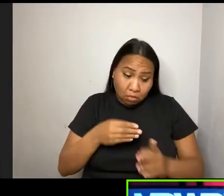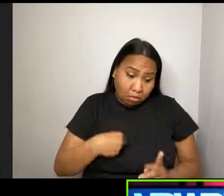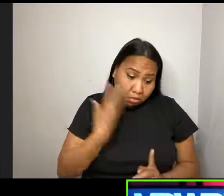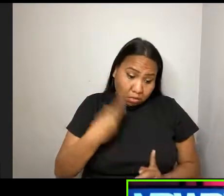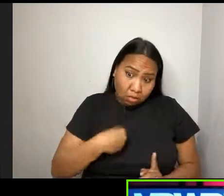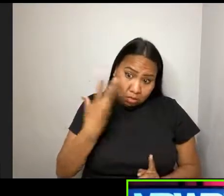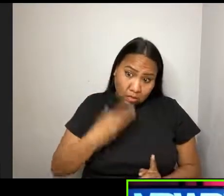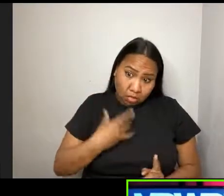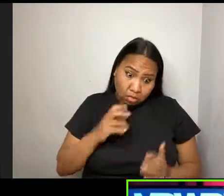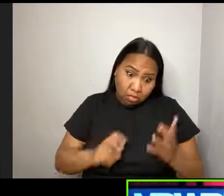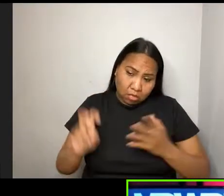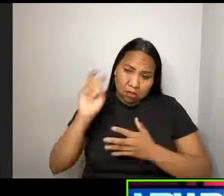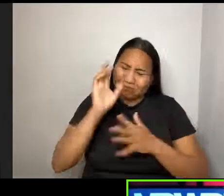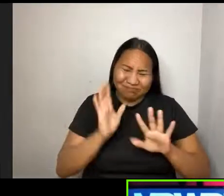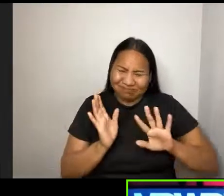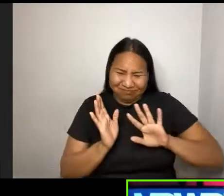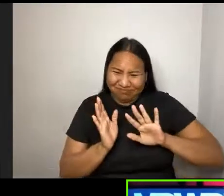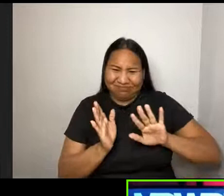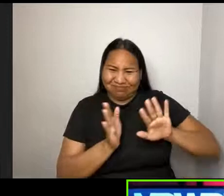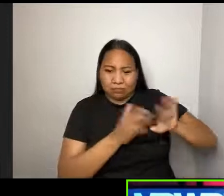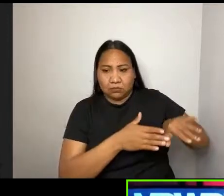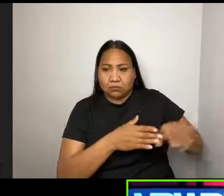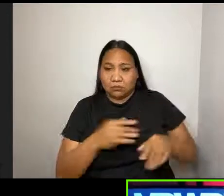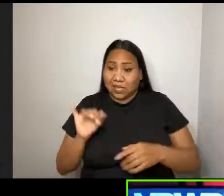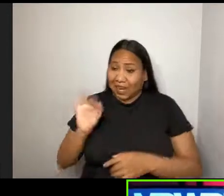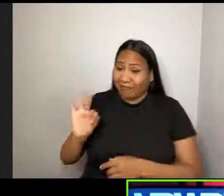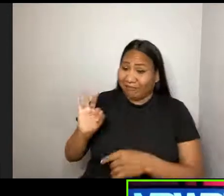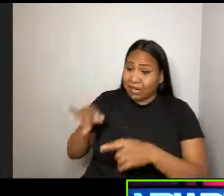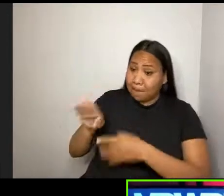moving up the ranks, why aren't they moving up the ranks? Is it because they don't have a Master's